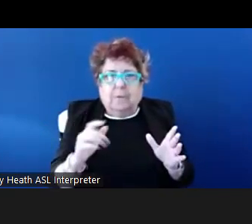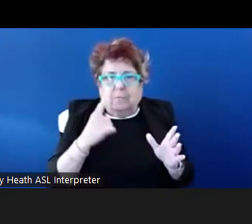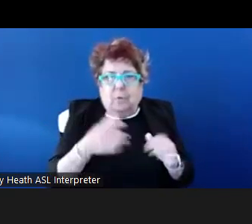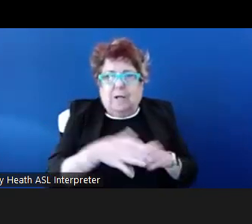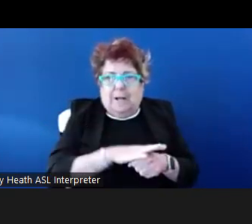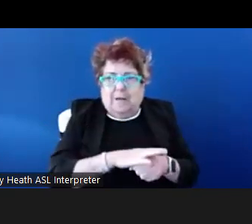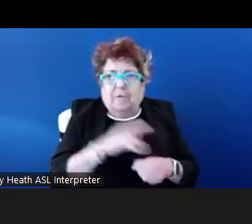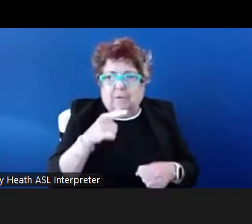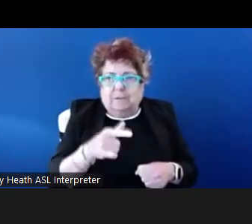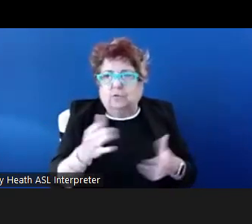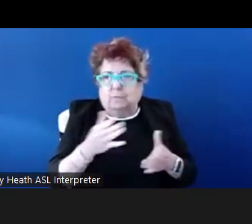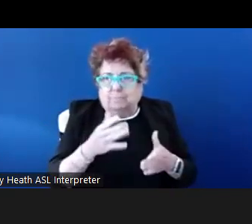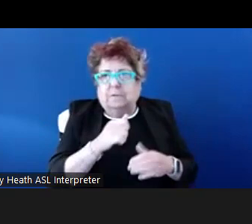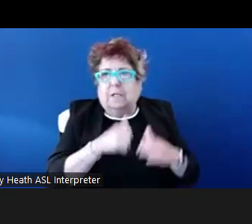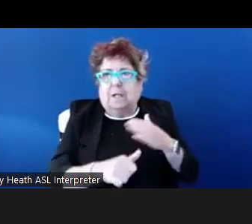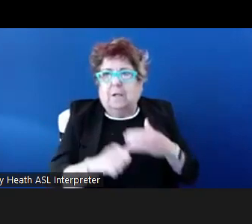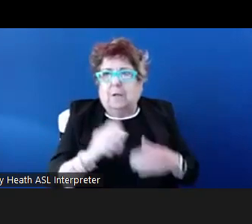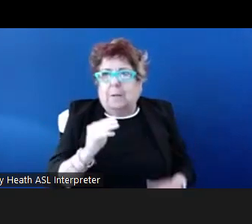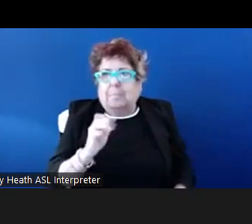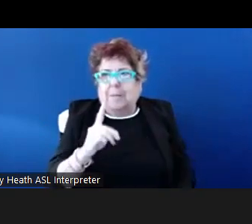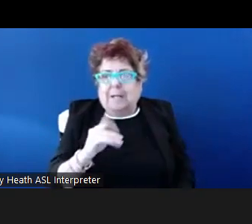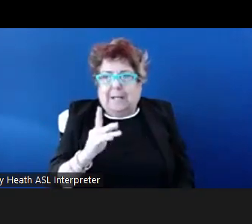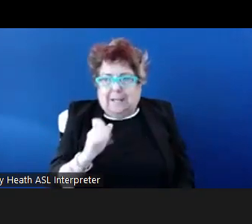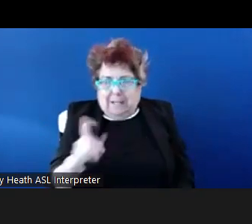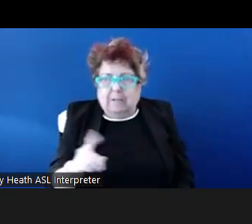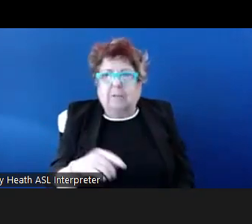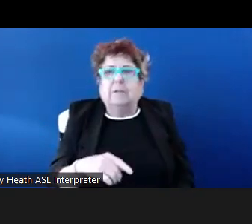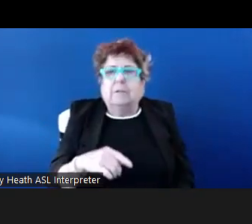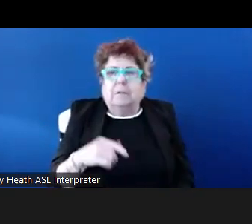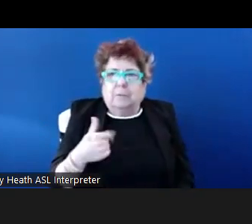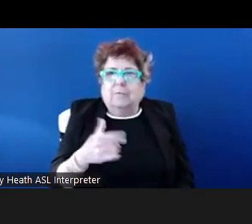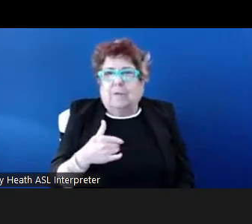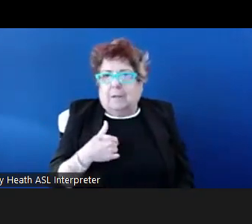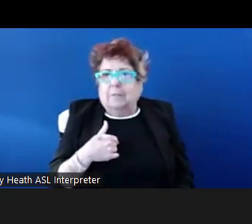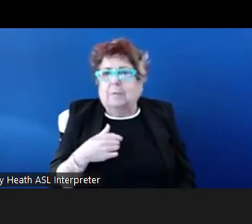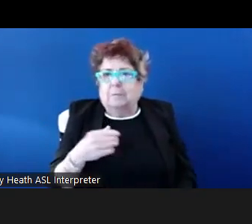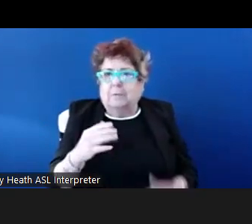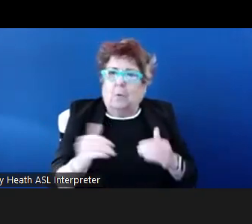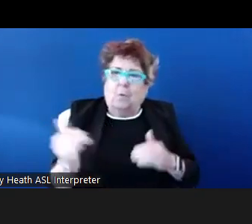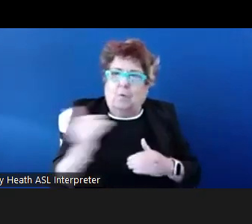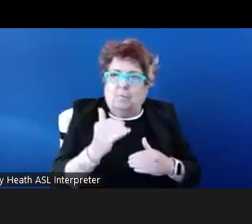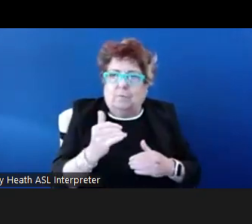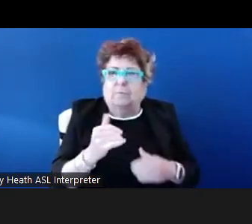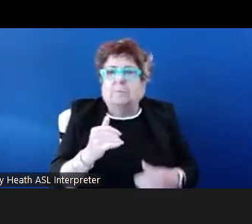already had more than a dozen states who have taken the first step in covering these housing related supportive services under the Medicaid programs,